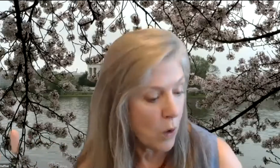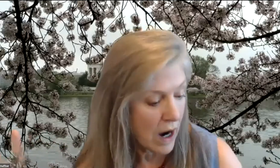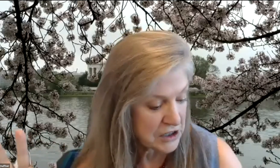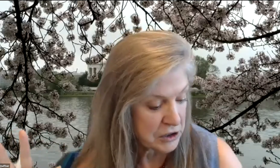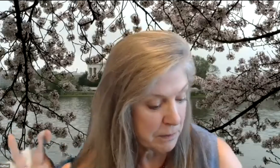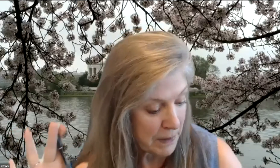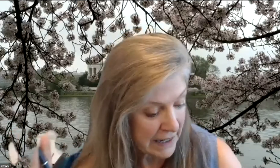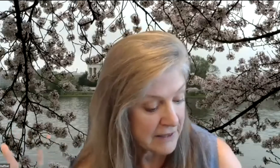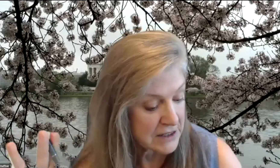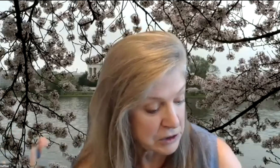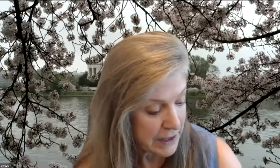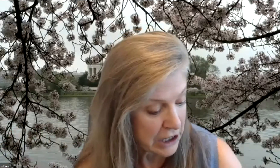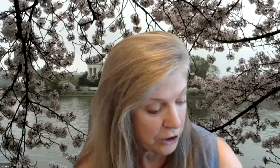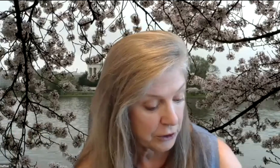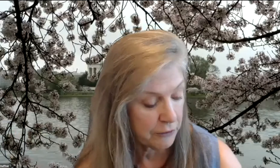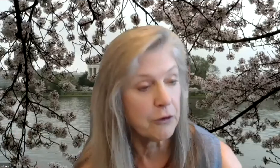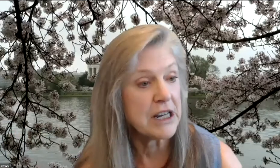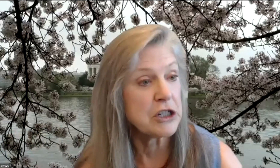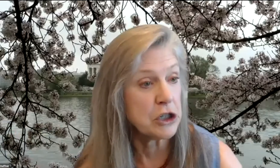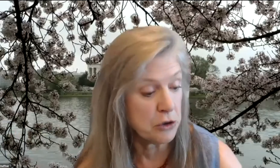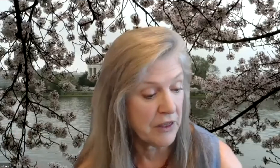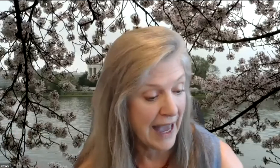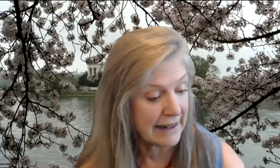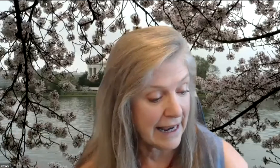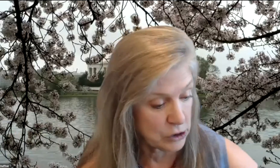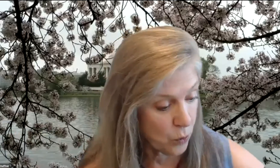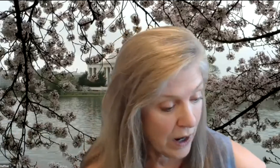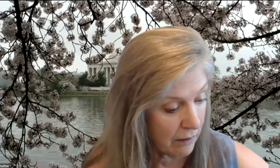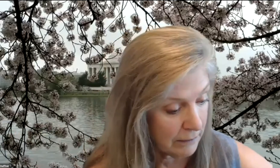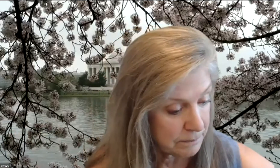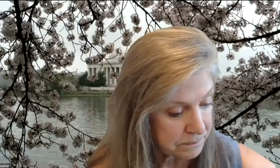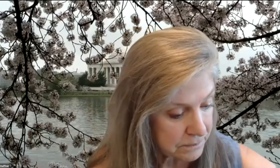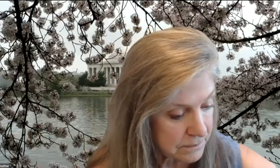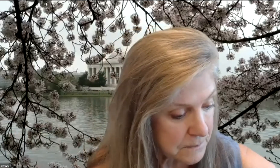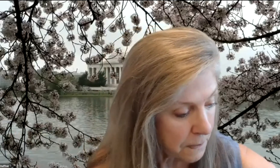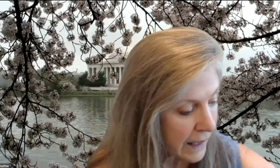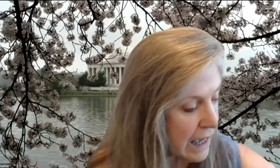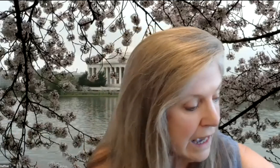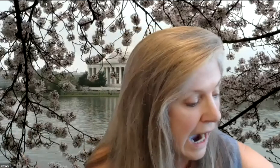wants to pin the speaker, they are free to do that as well.